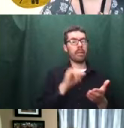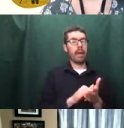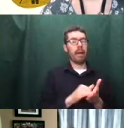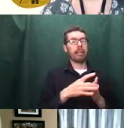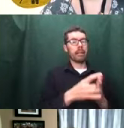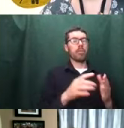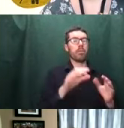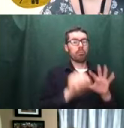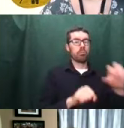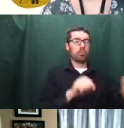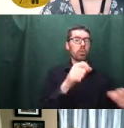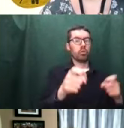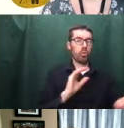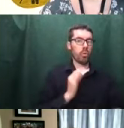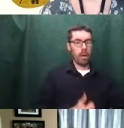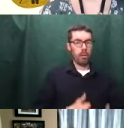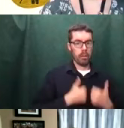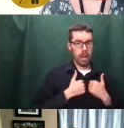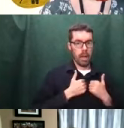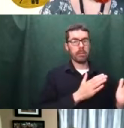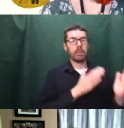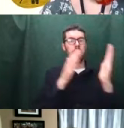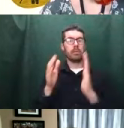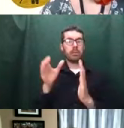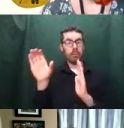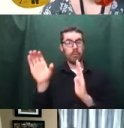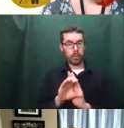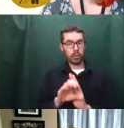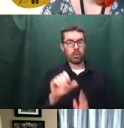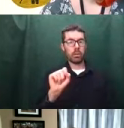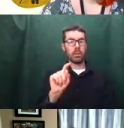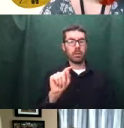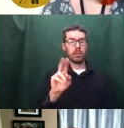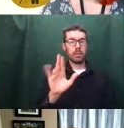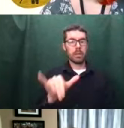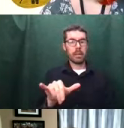of the slide is an image of Stacey Park Milbern who identifies as a mixed race Korean and